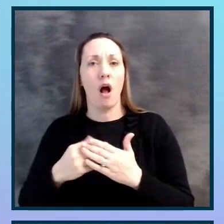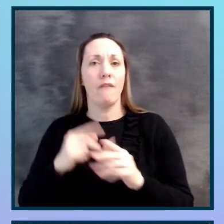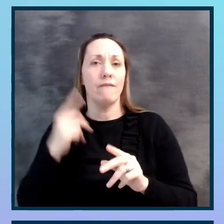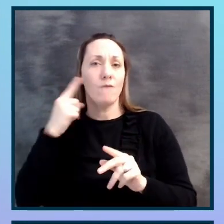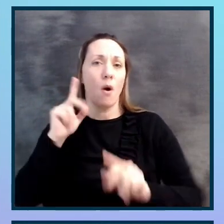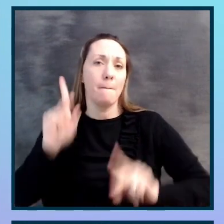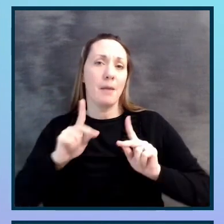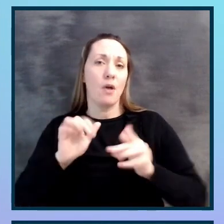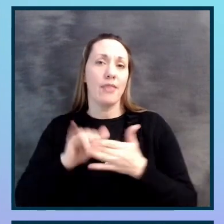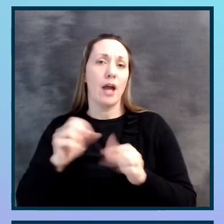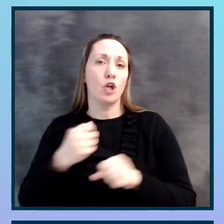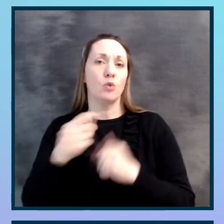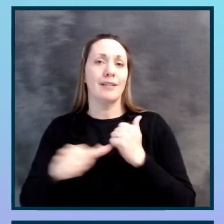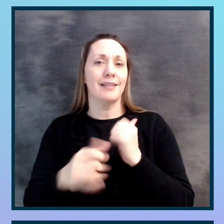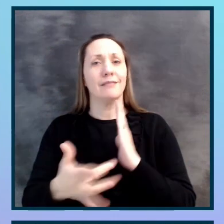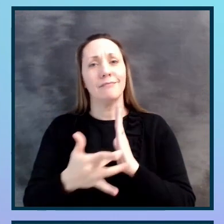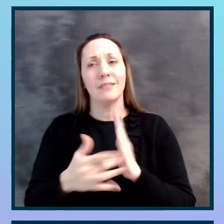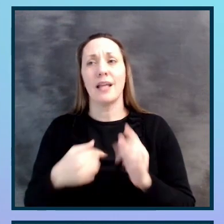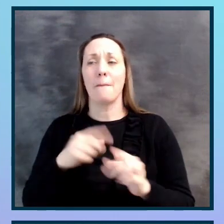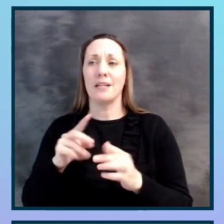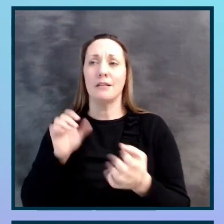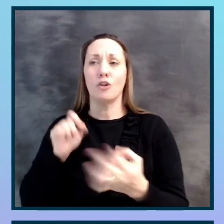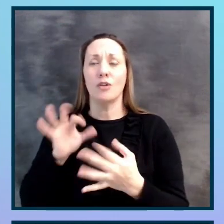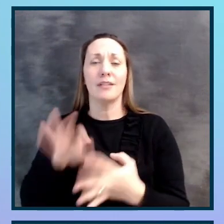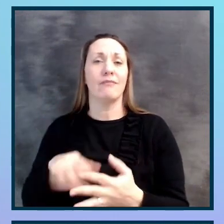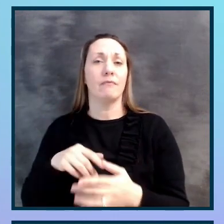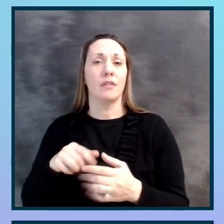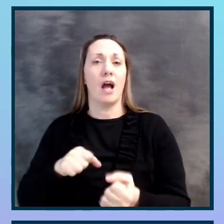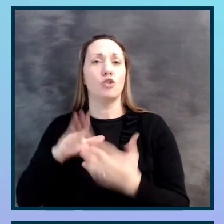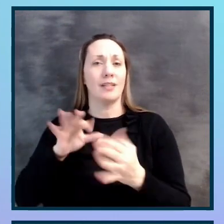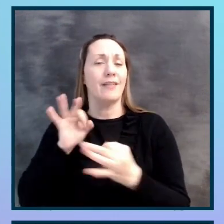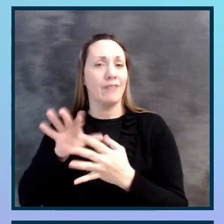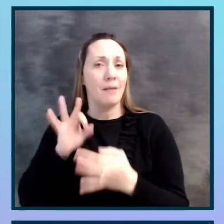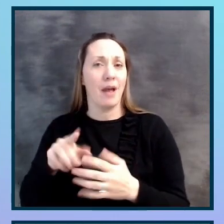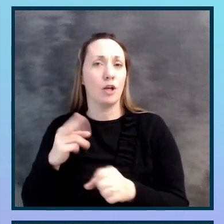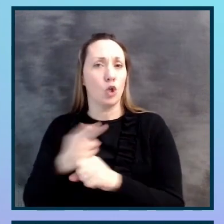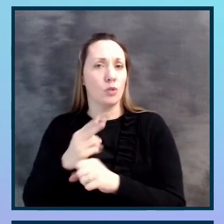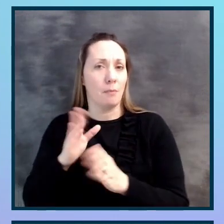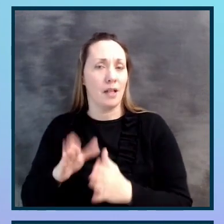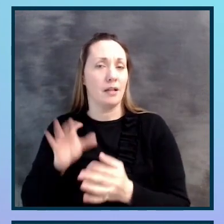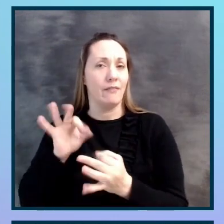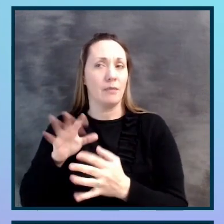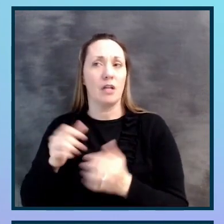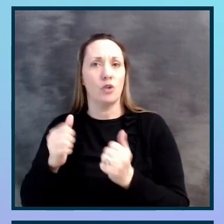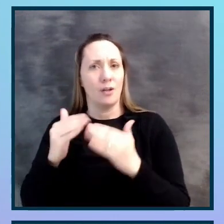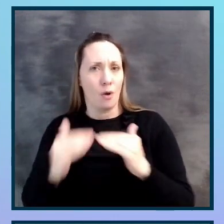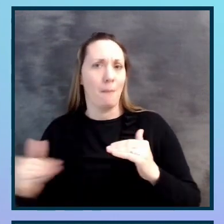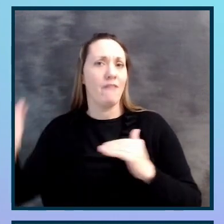That means addressing usability feedback, building nice to haves, and really just trying to go above and beyond wherever we can.